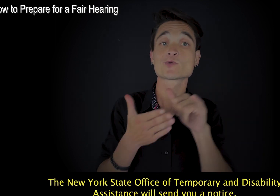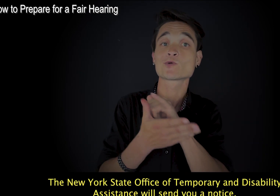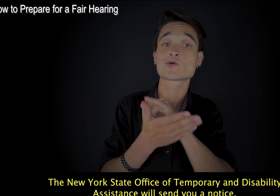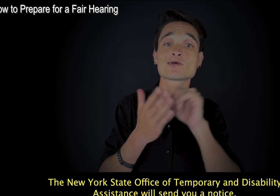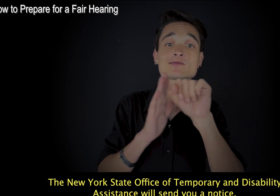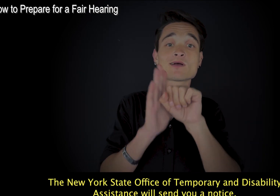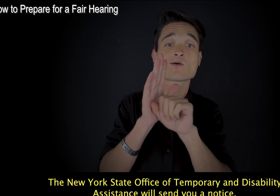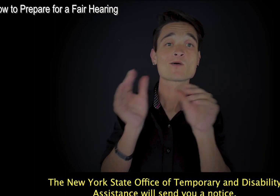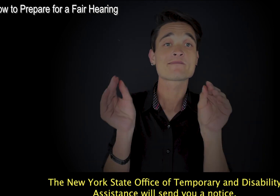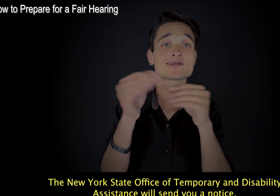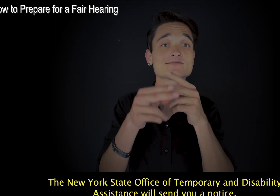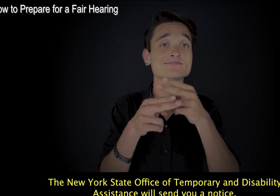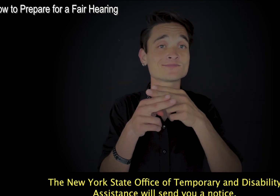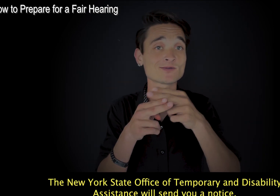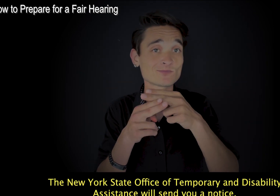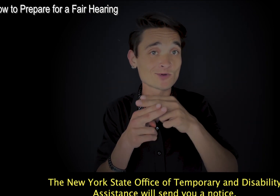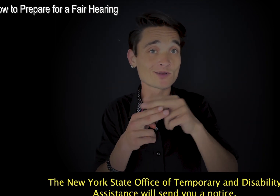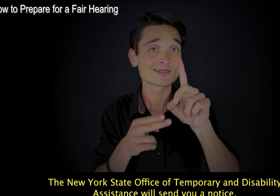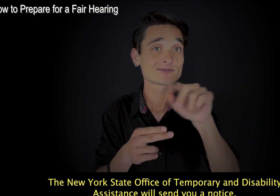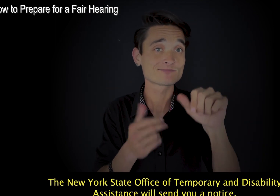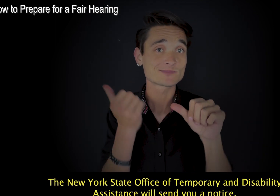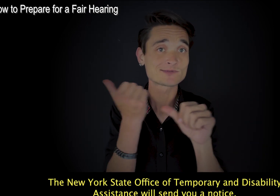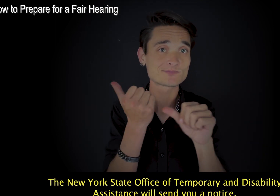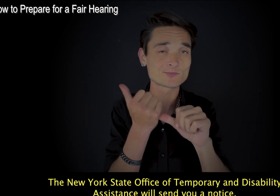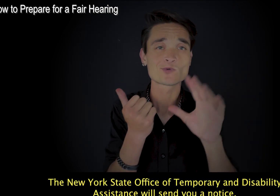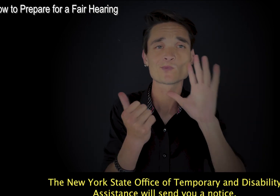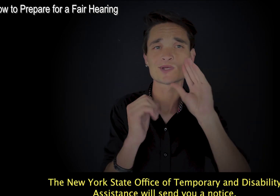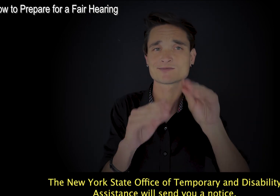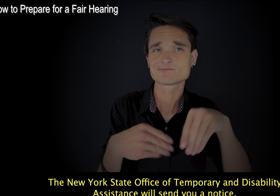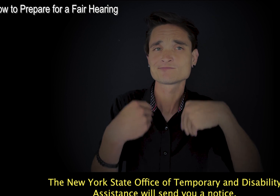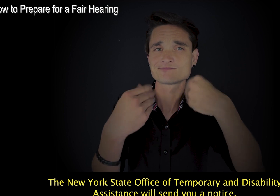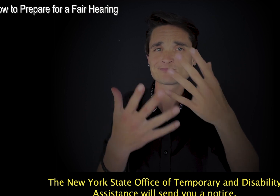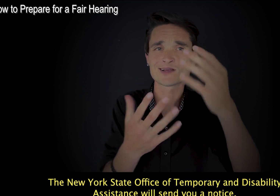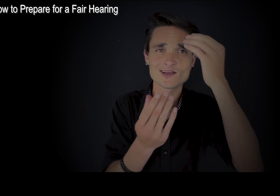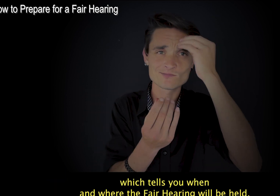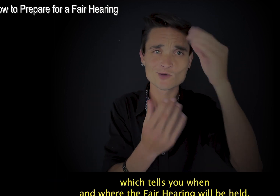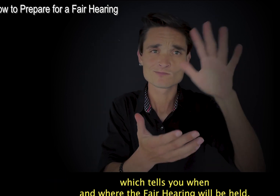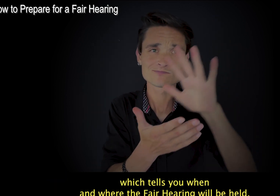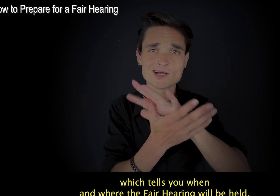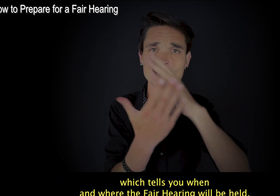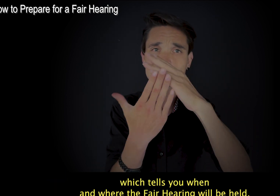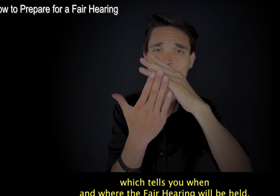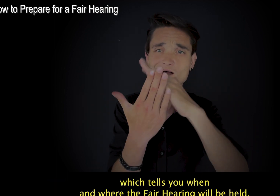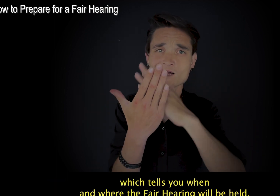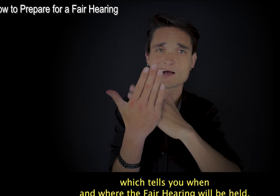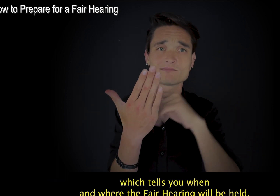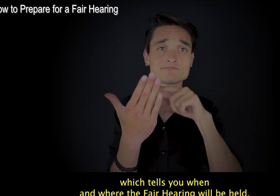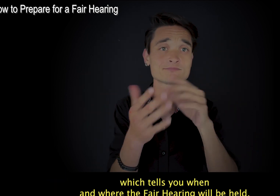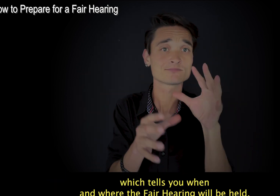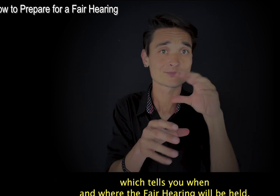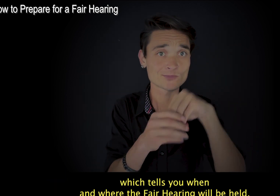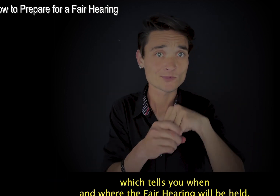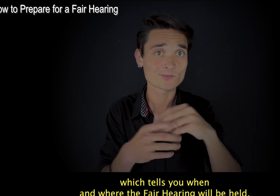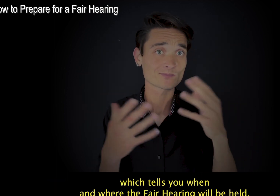The New York State Office of Temporary and Disability Assistance will send you a notice, which tells you when and where the Fair Hearing will be held.